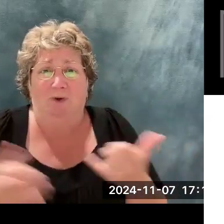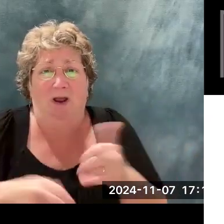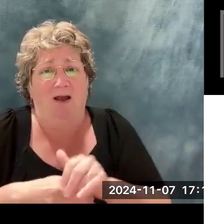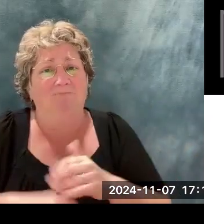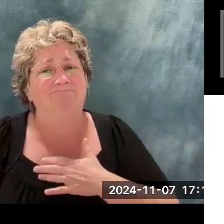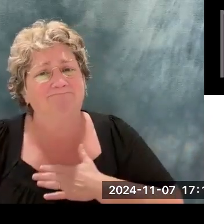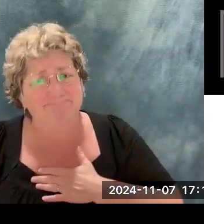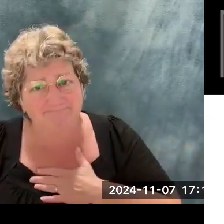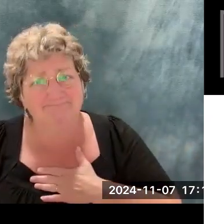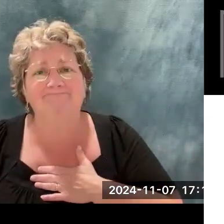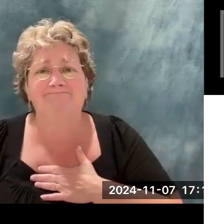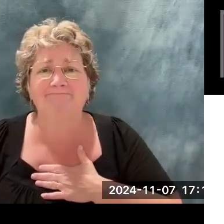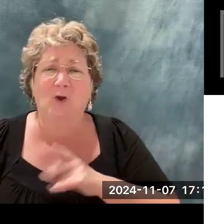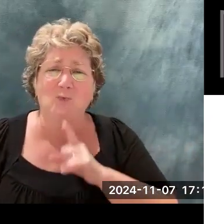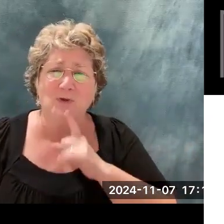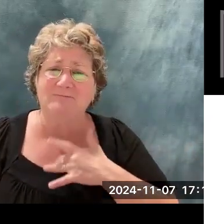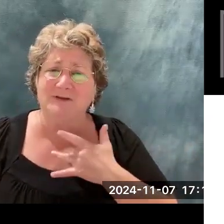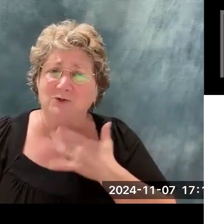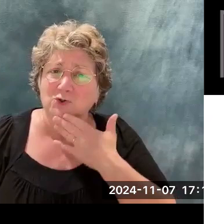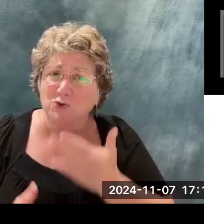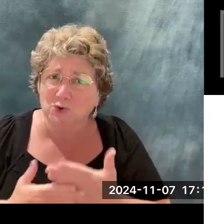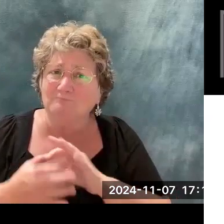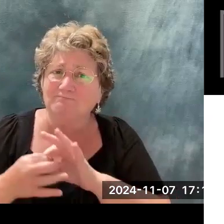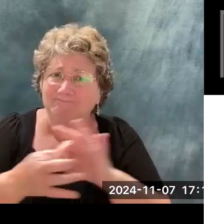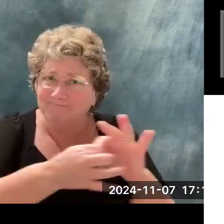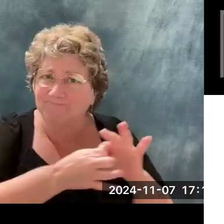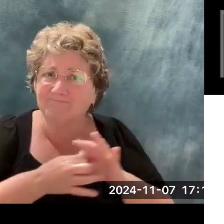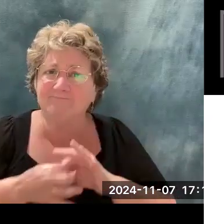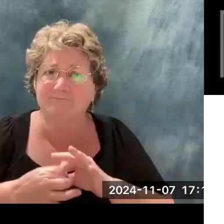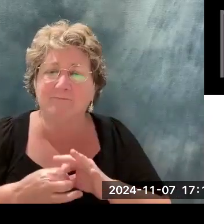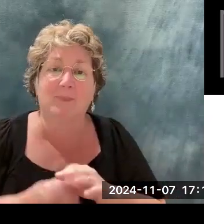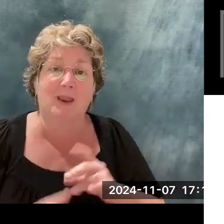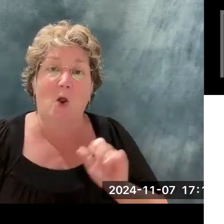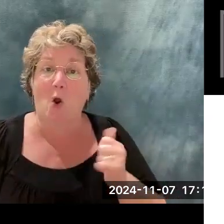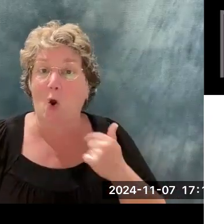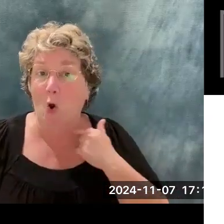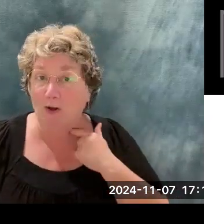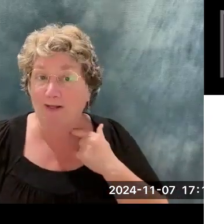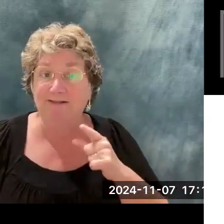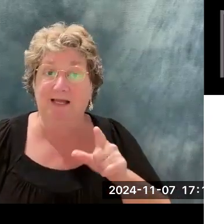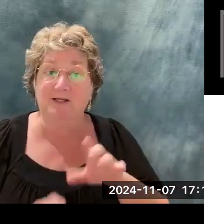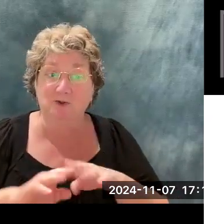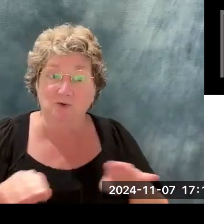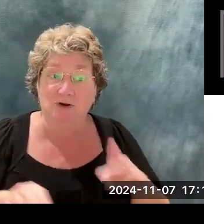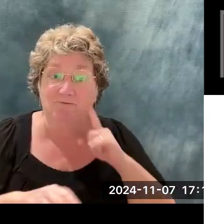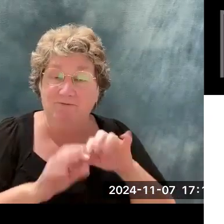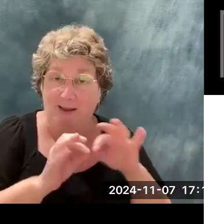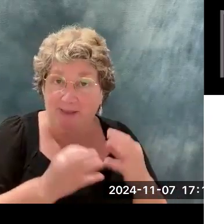In August, the Department of Children and Families, the Department of Mental Health and Addiction Services, the Connecticut Suicide